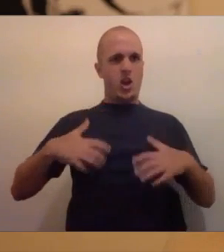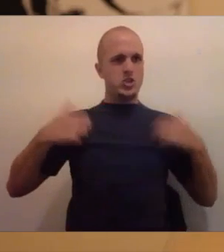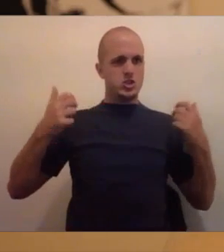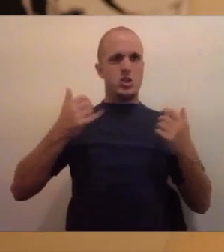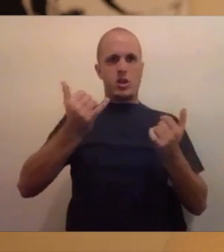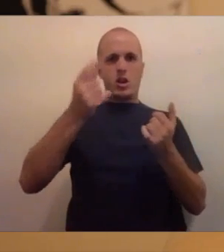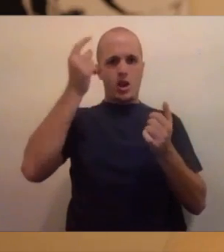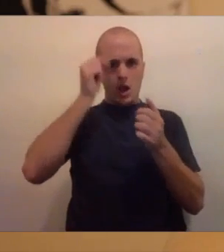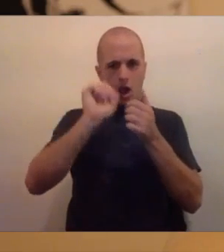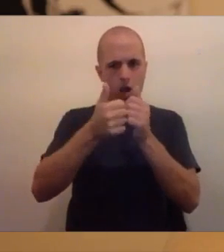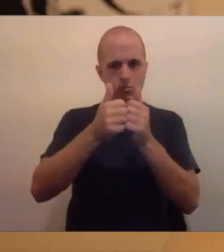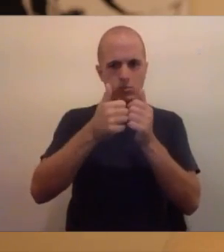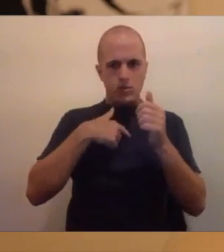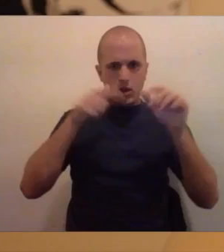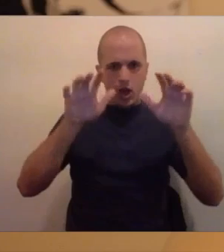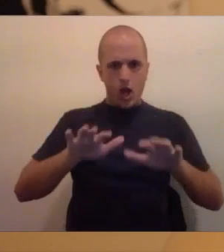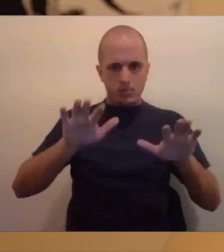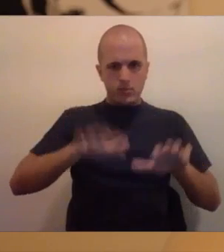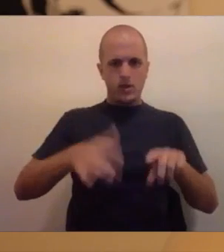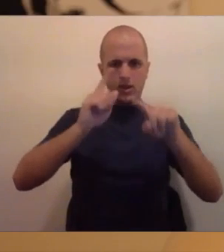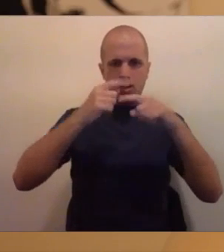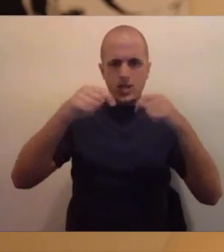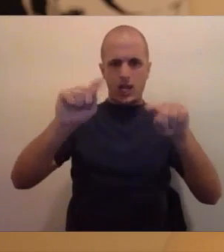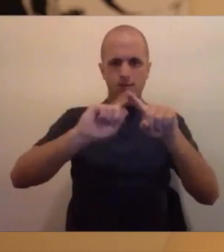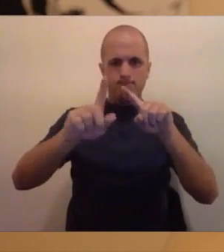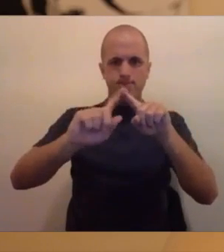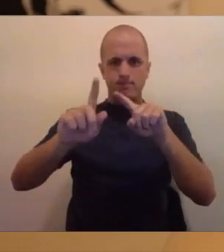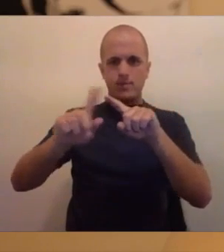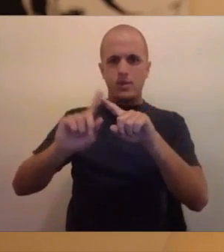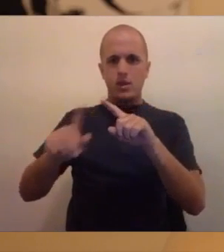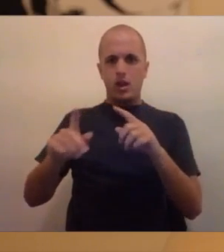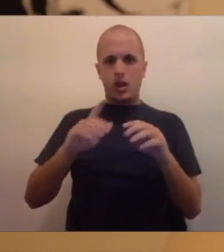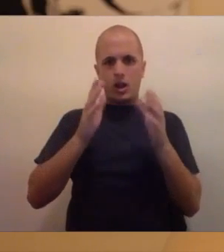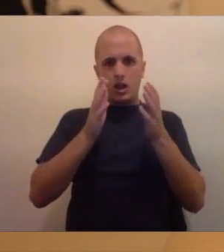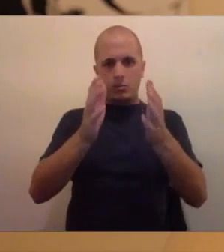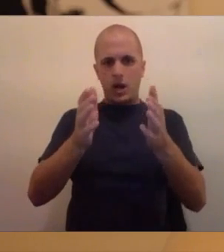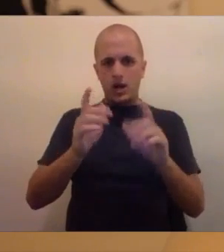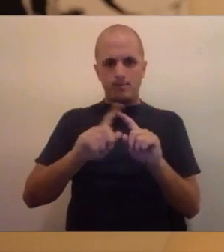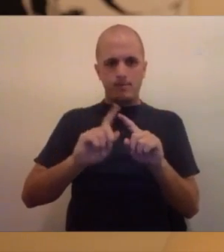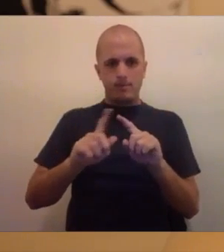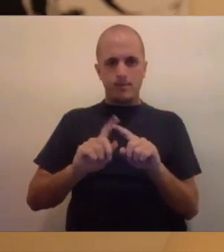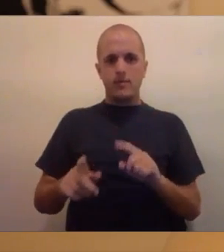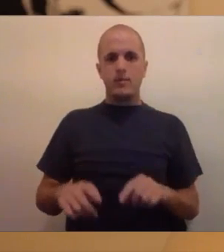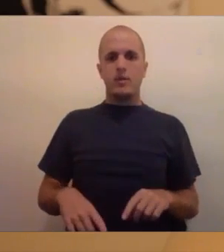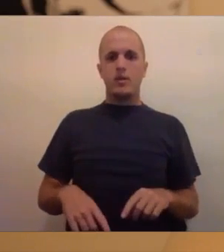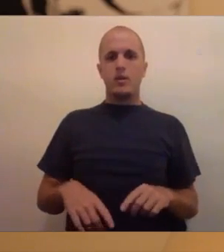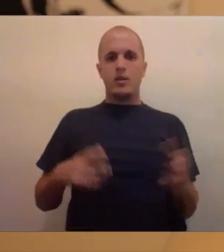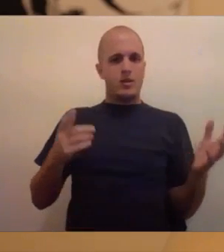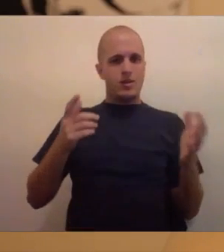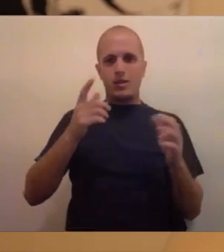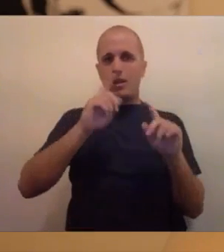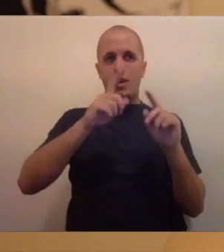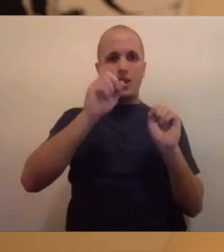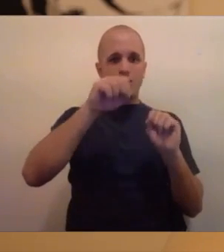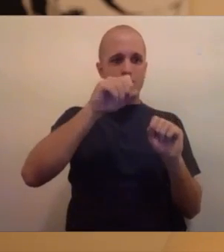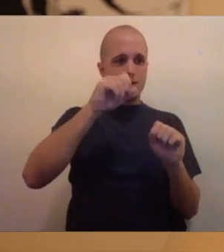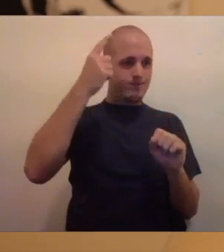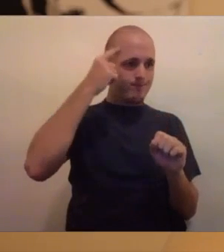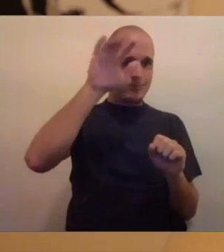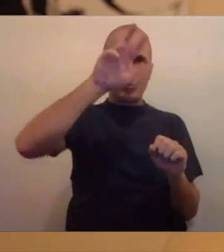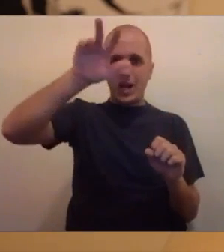and there. I want to discipline it. How? I want to calm it down. How?' Maybe you can recite